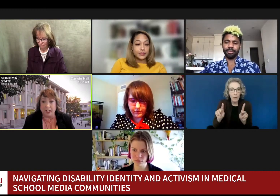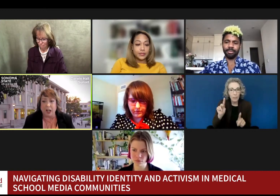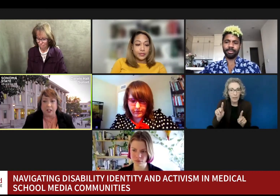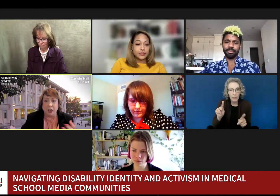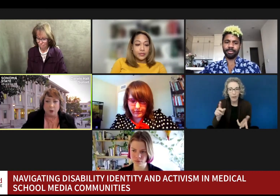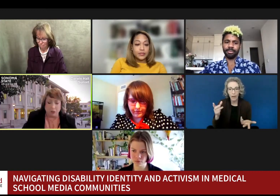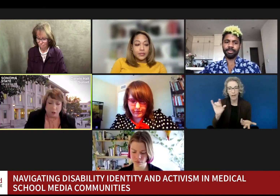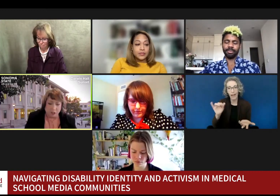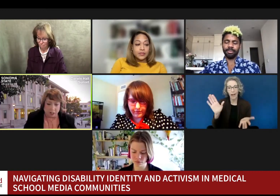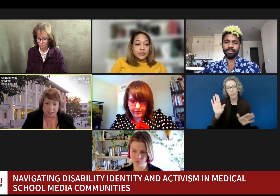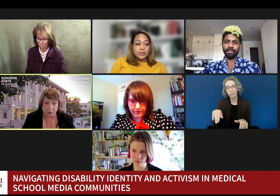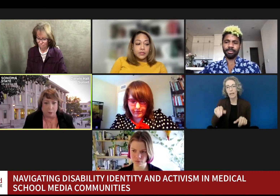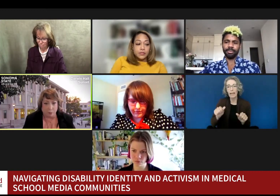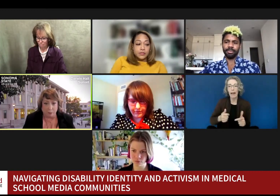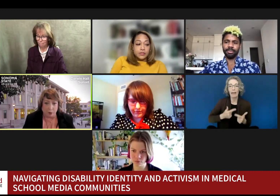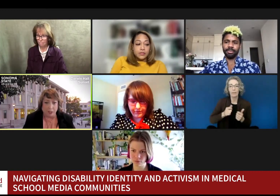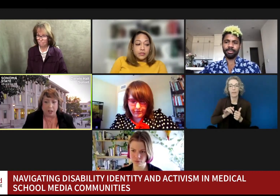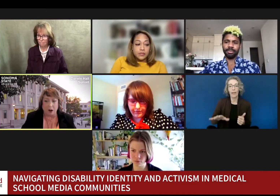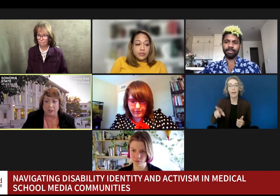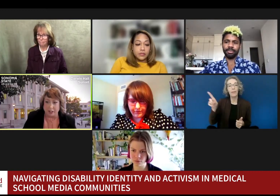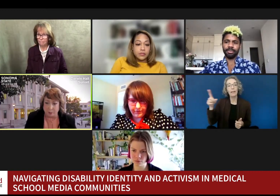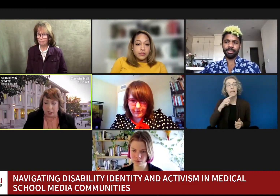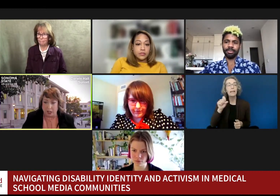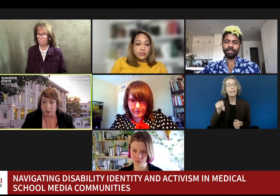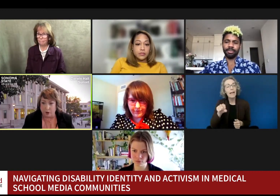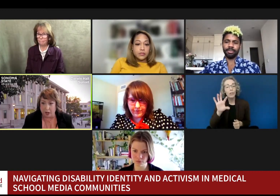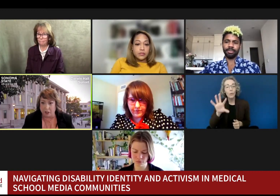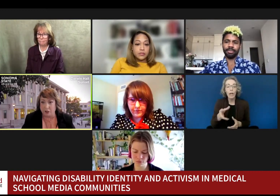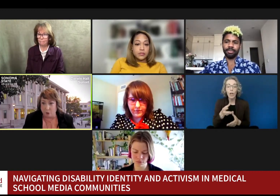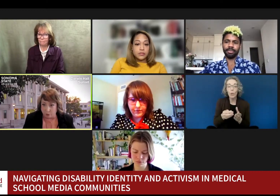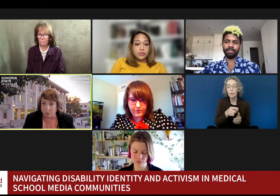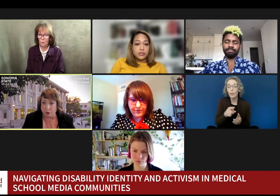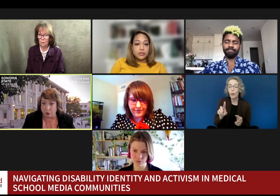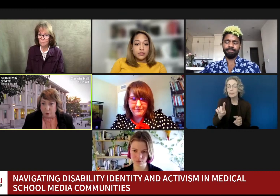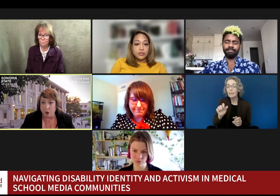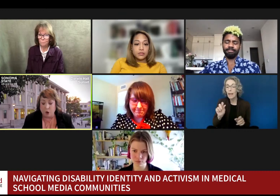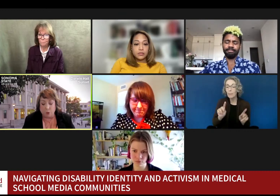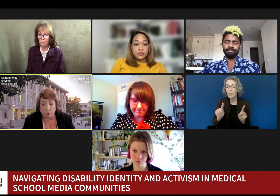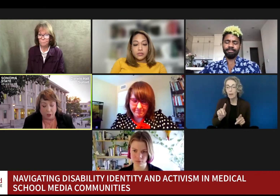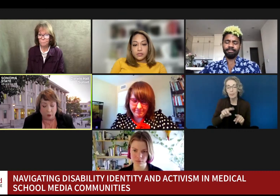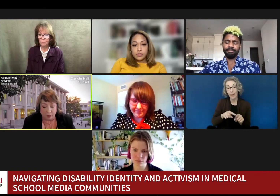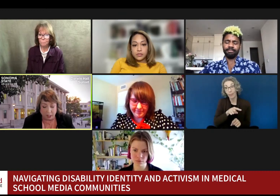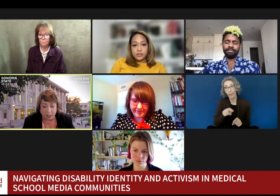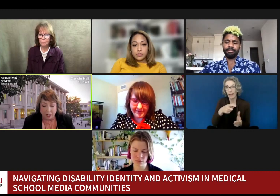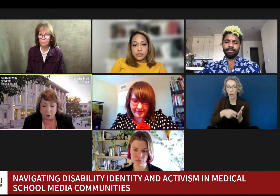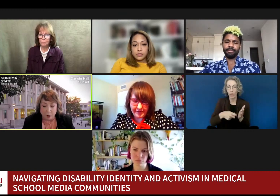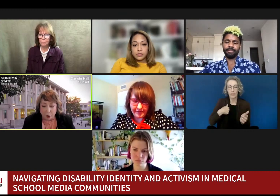Yes, we'll lose the disabled people, but they cost us money anyway, so we don't really care.